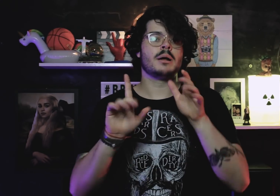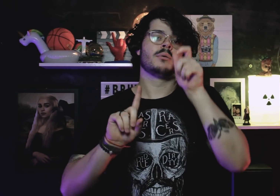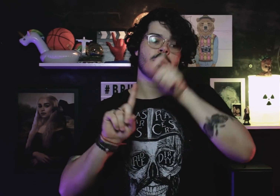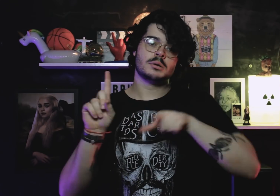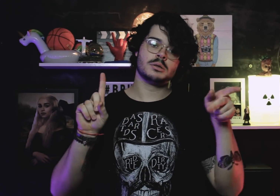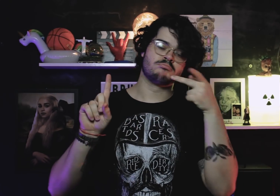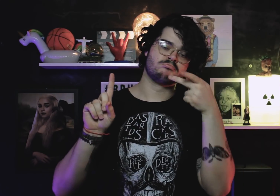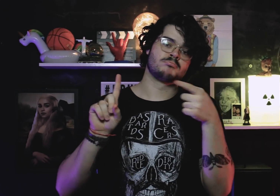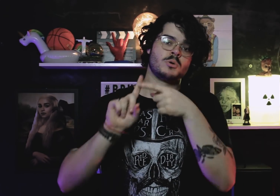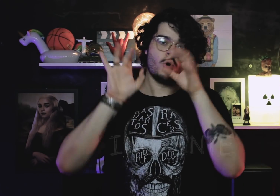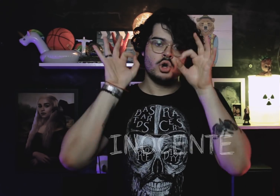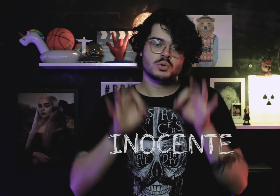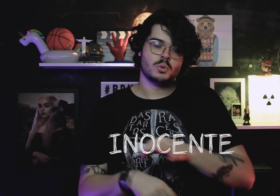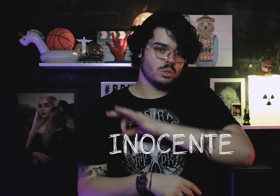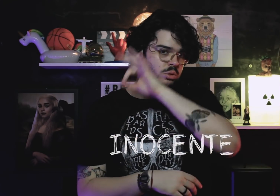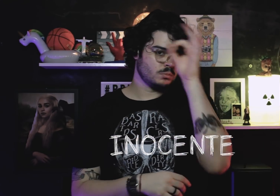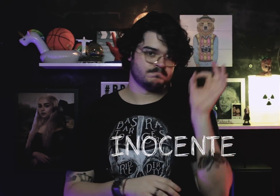and Joan of Arc was found not guilty.